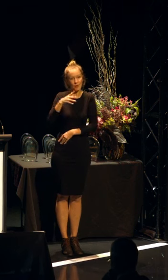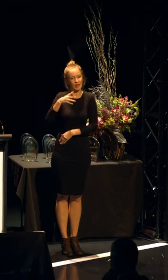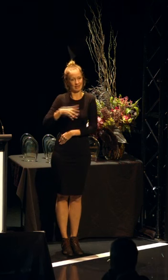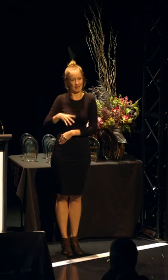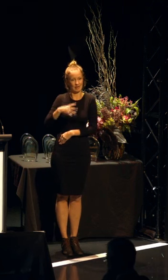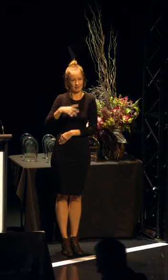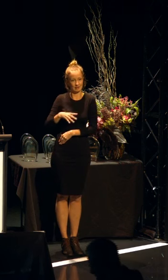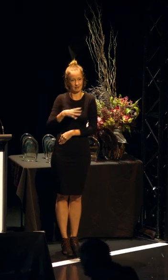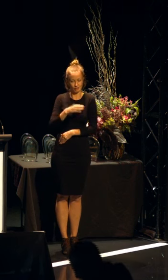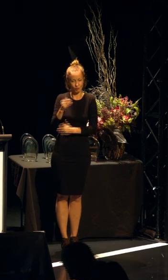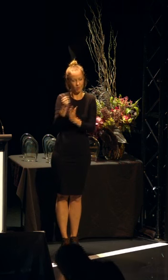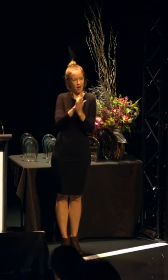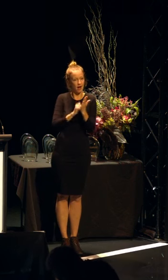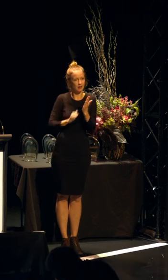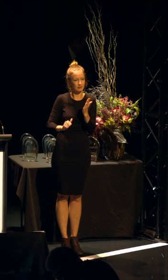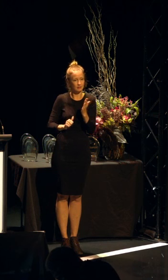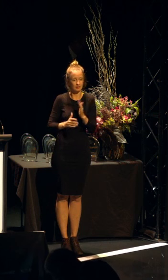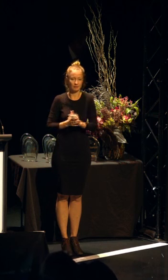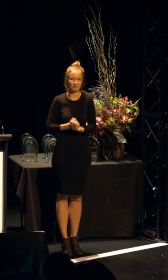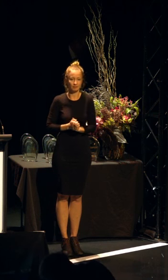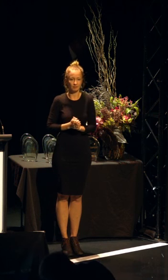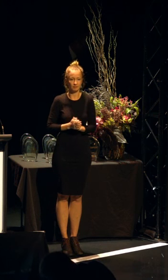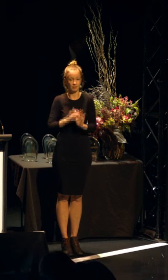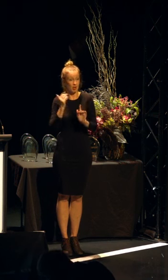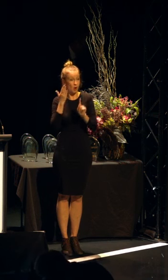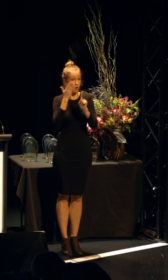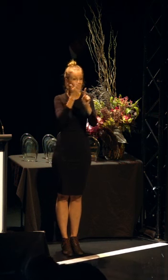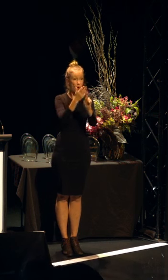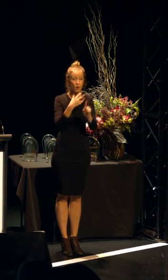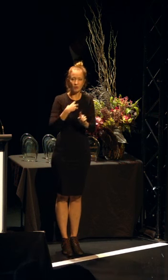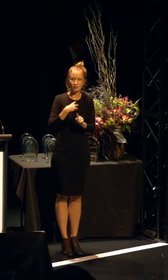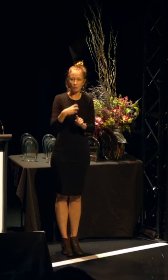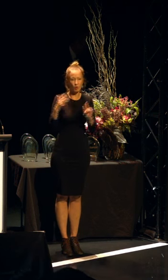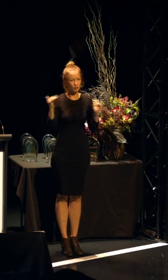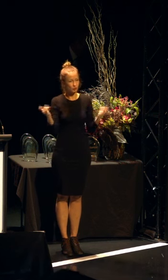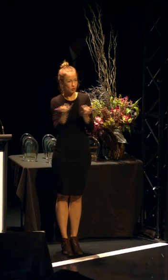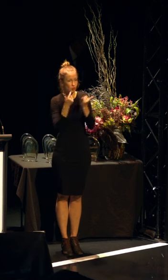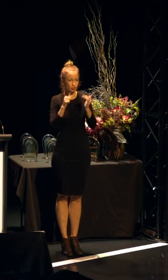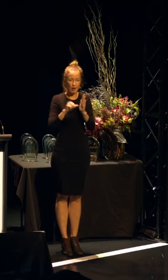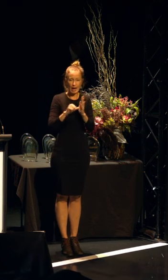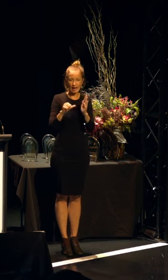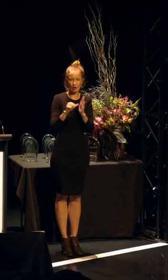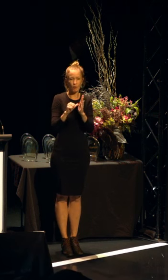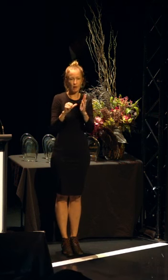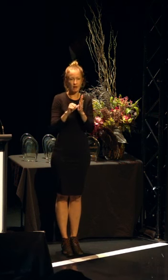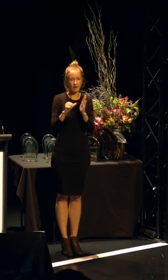Towards a more cultural, social, and economic value creation through the arts.